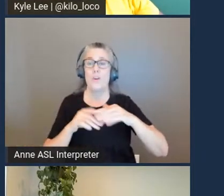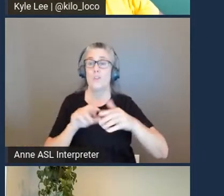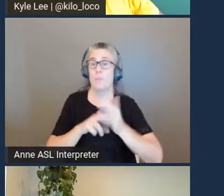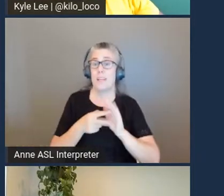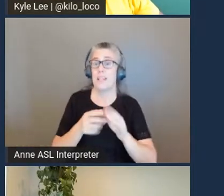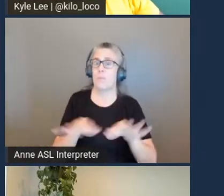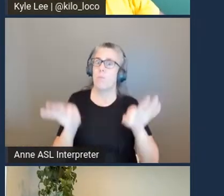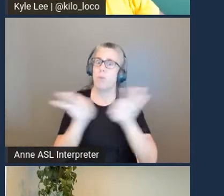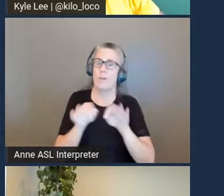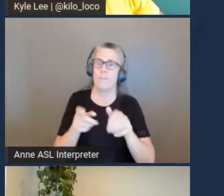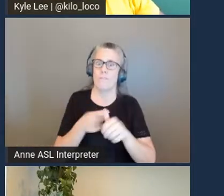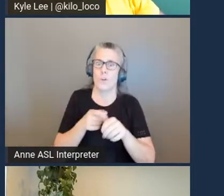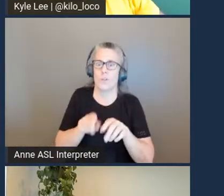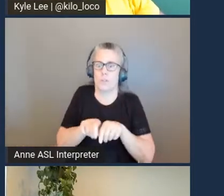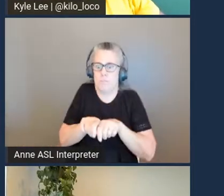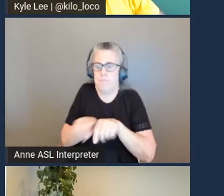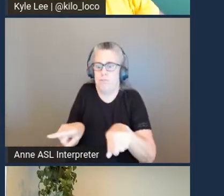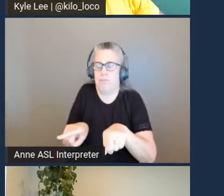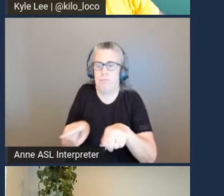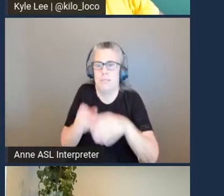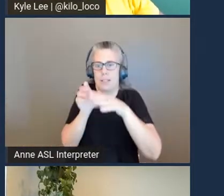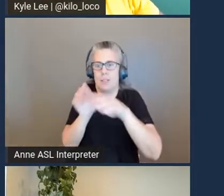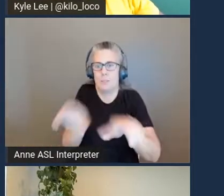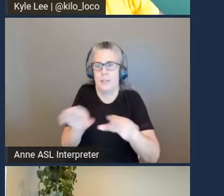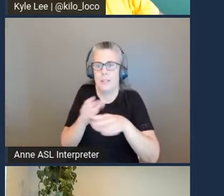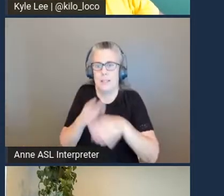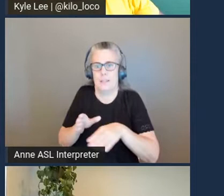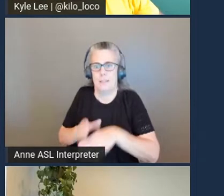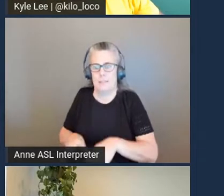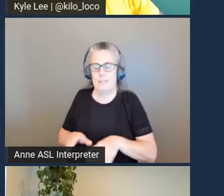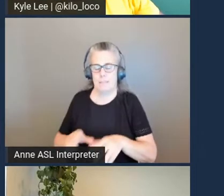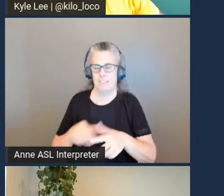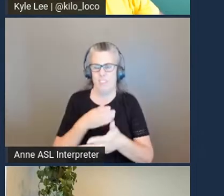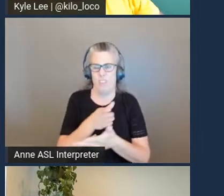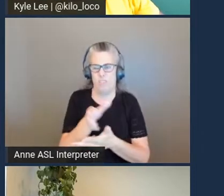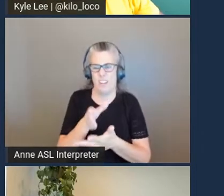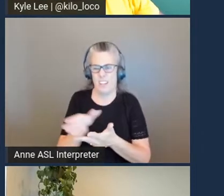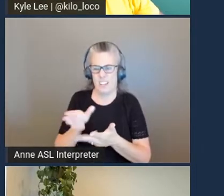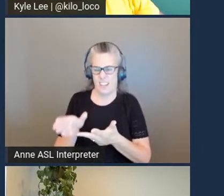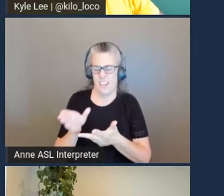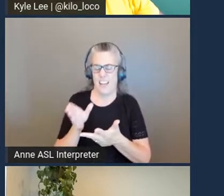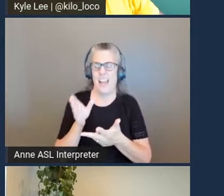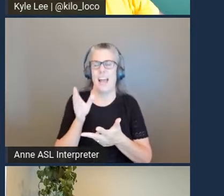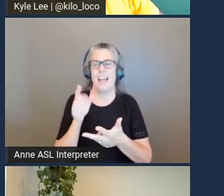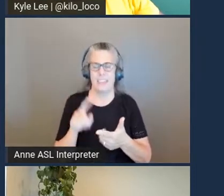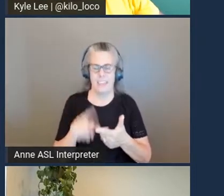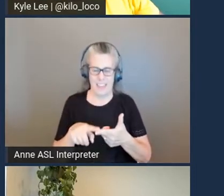and then pass a pointer to the async endpoint as a request. And that gets queued in. - Right.